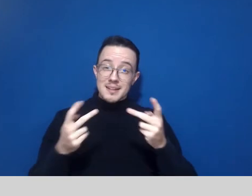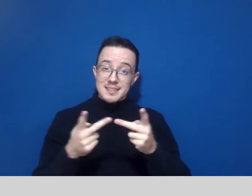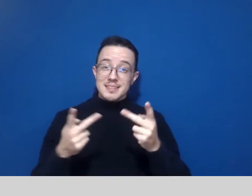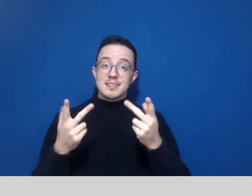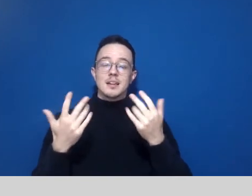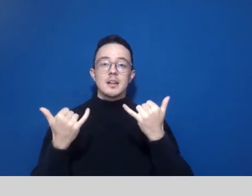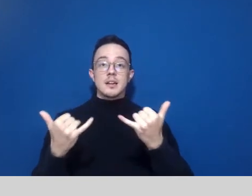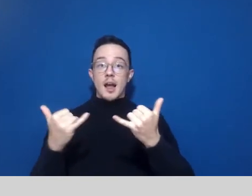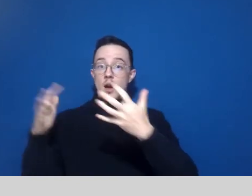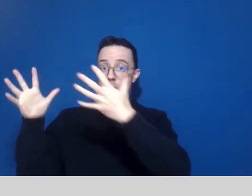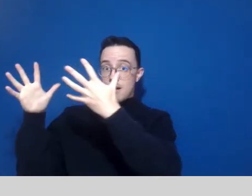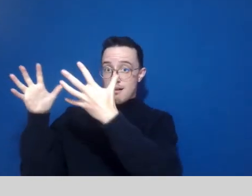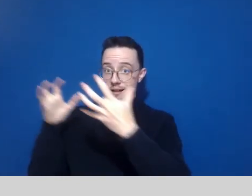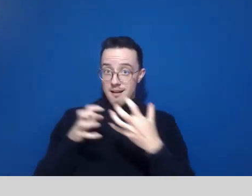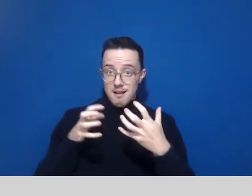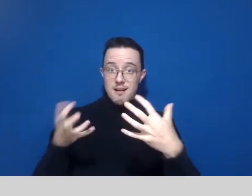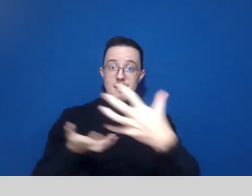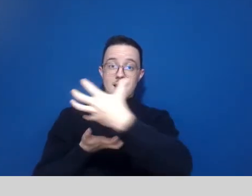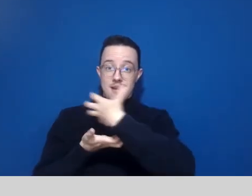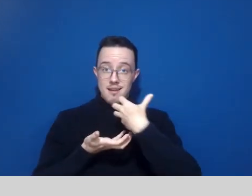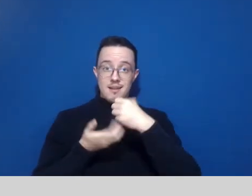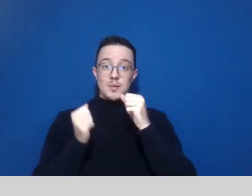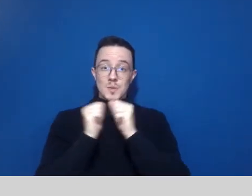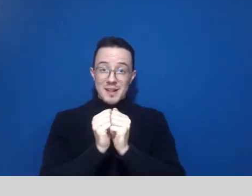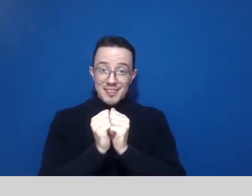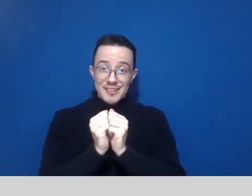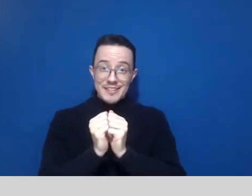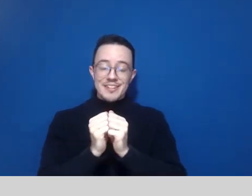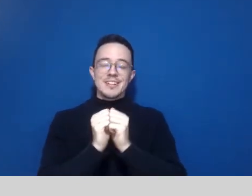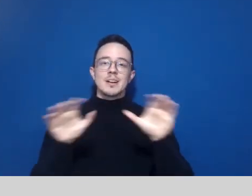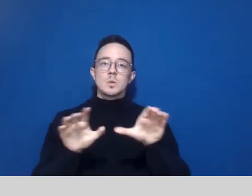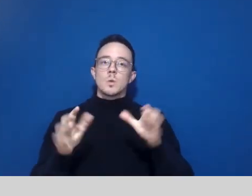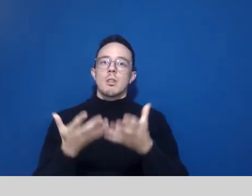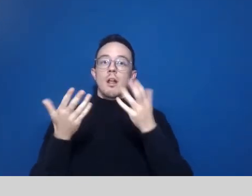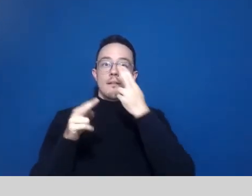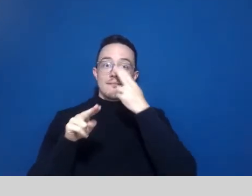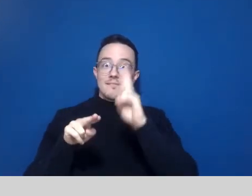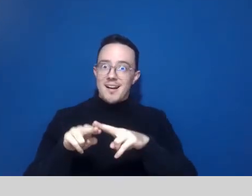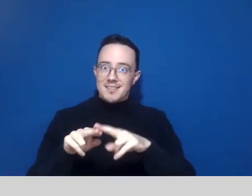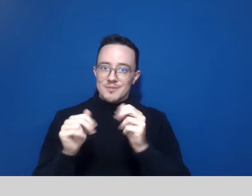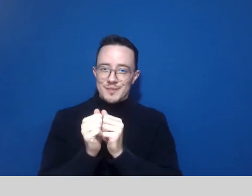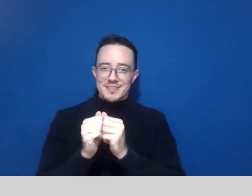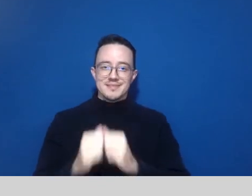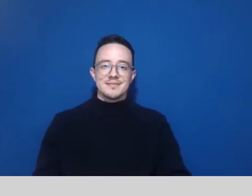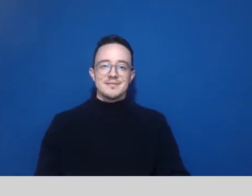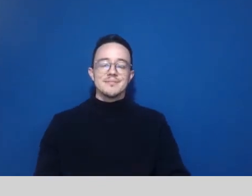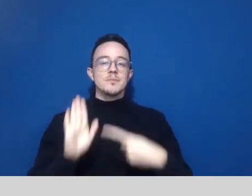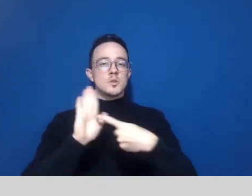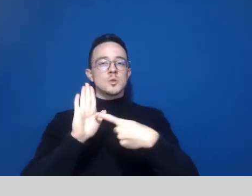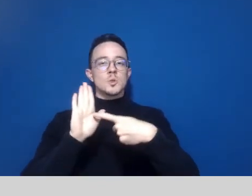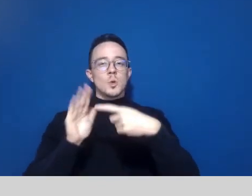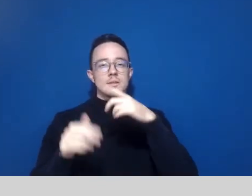and I can do all sorts of fun things with this. So I'll start by showing you a couple of things from Twitter.